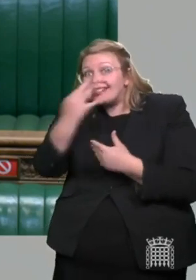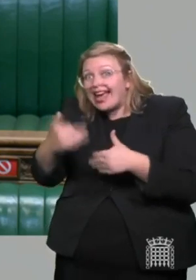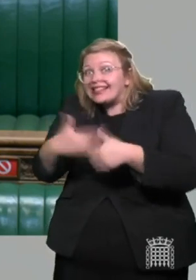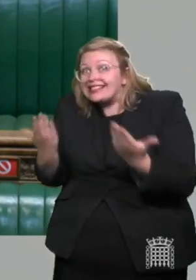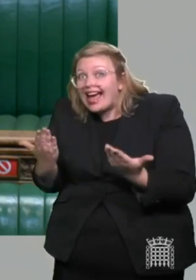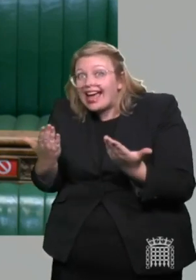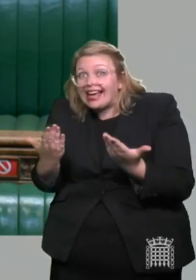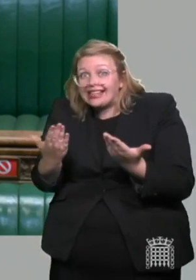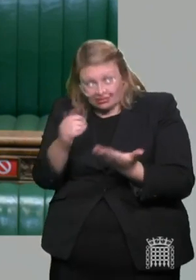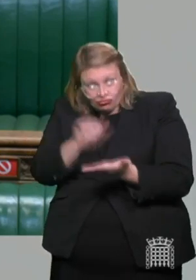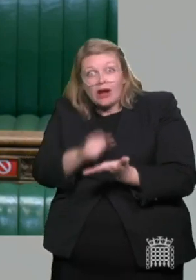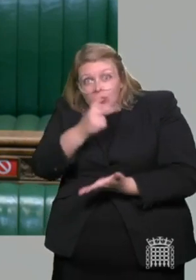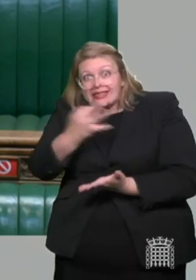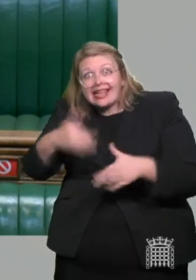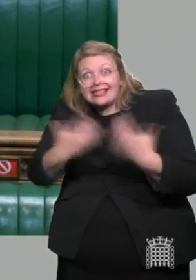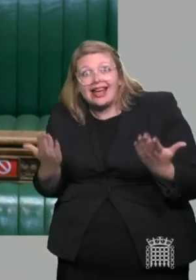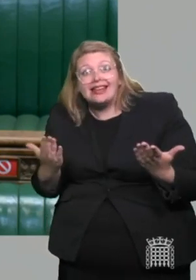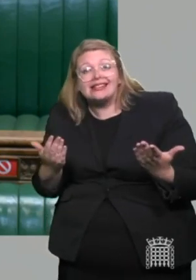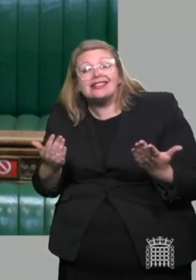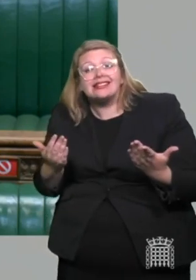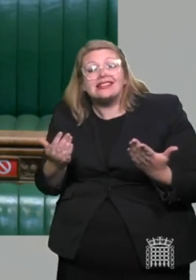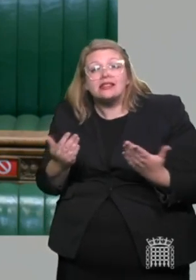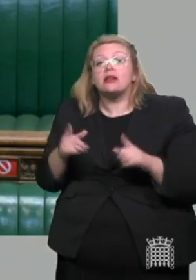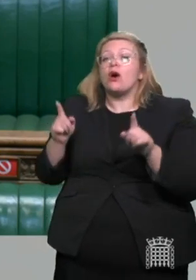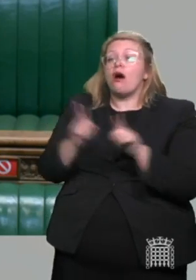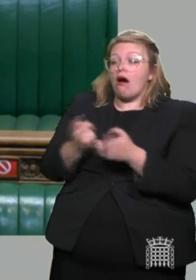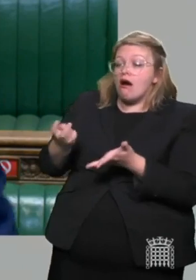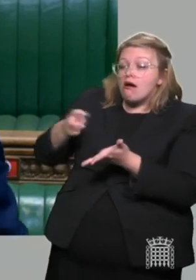that any donation must be recorded in the register of Ministers’ interests, and that